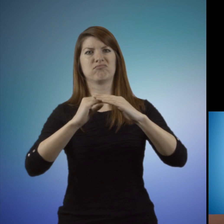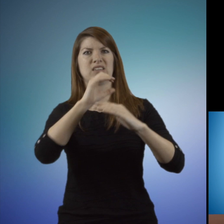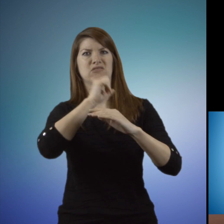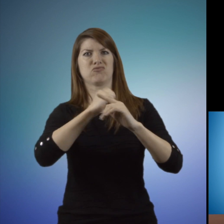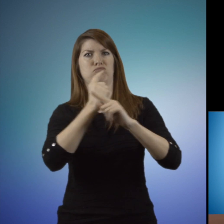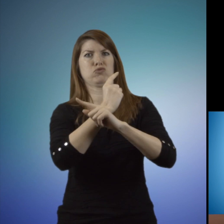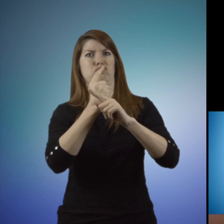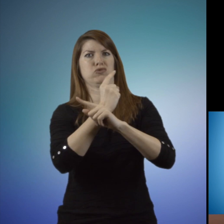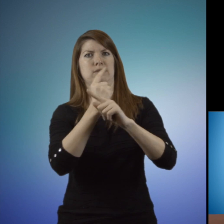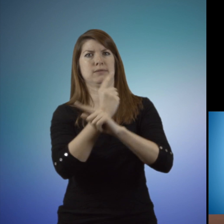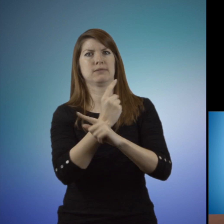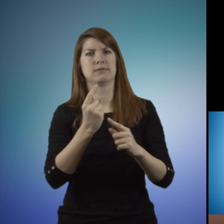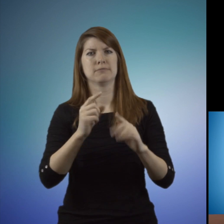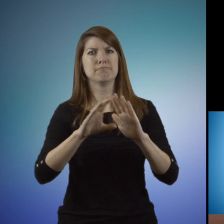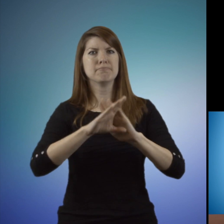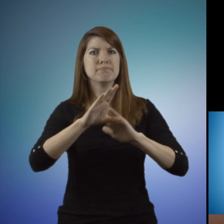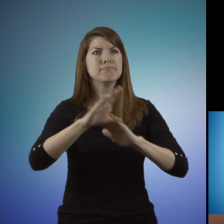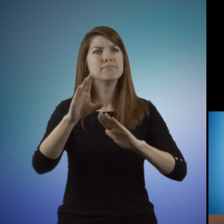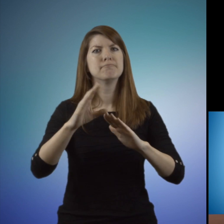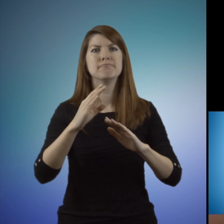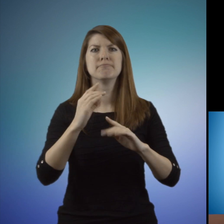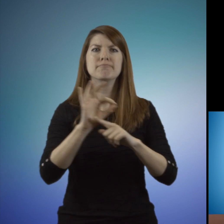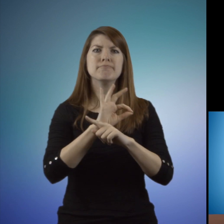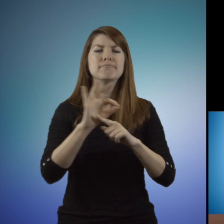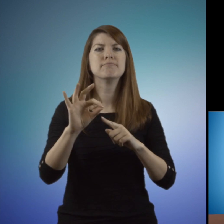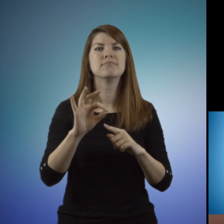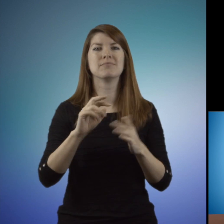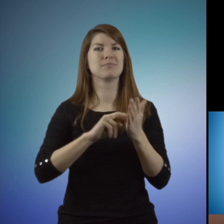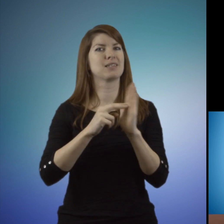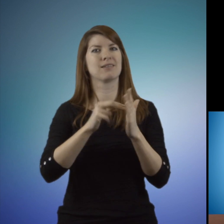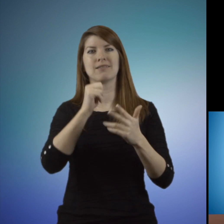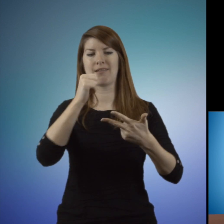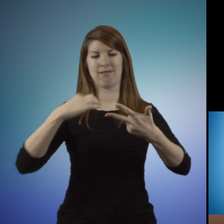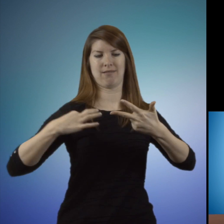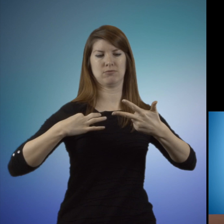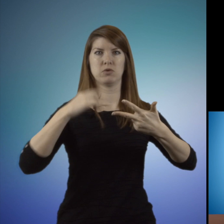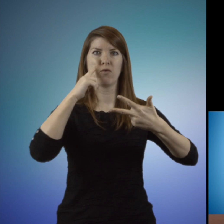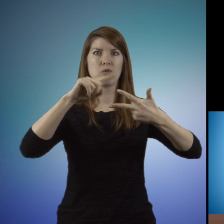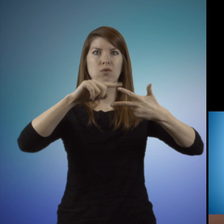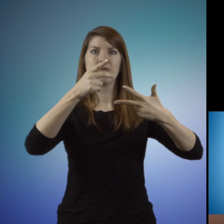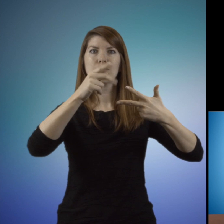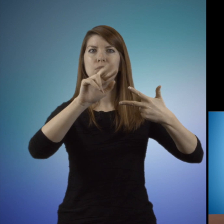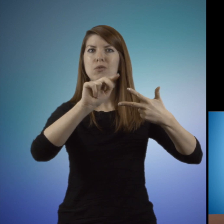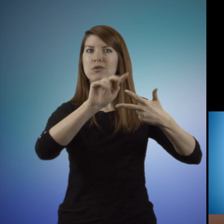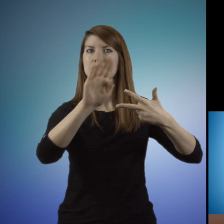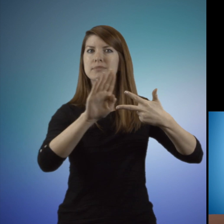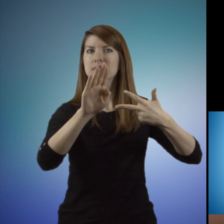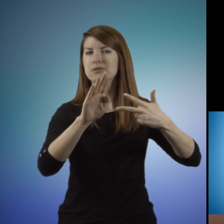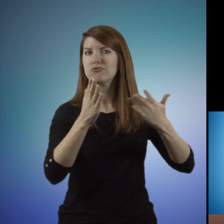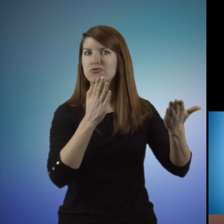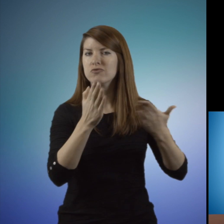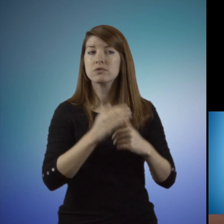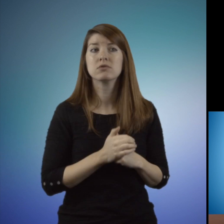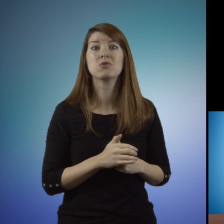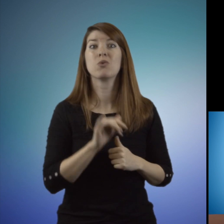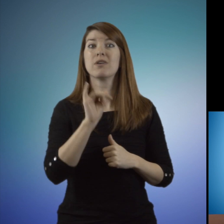And so, they're not necessarily eligible under Part B services. So, we want to make sure that if that's the case,